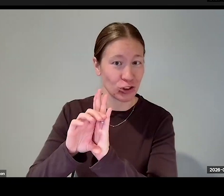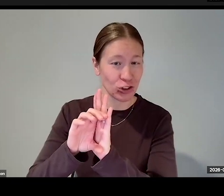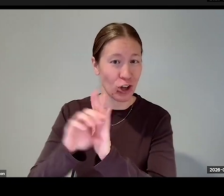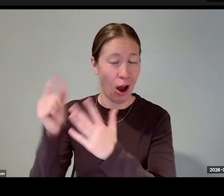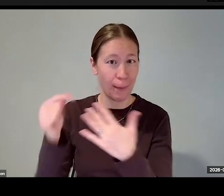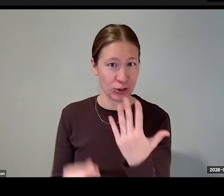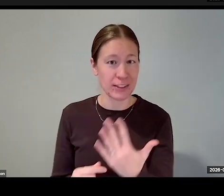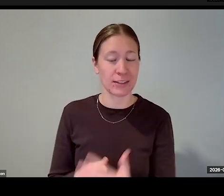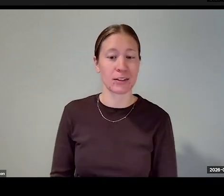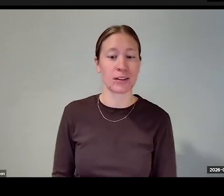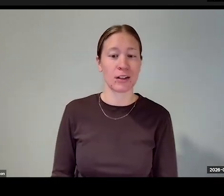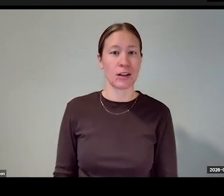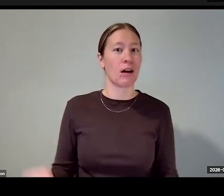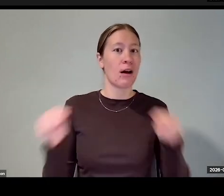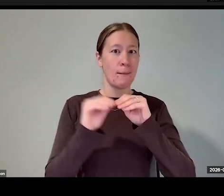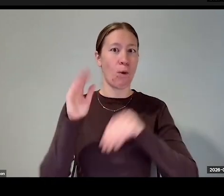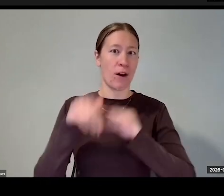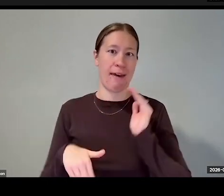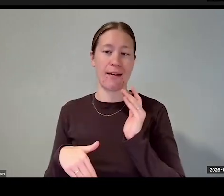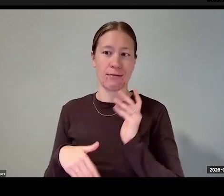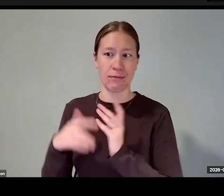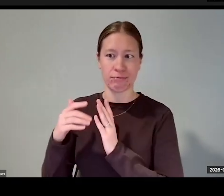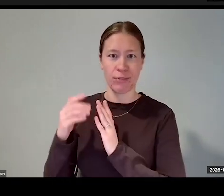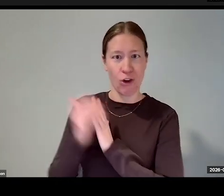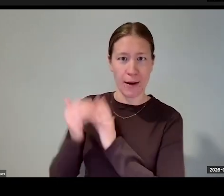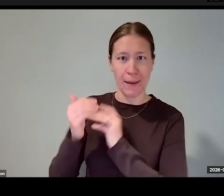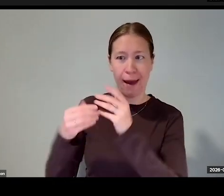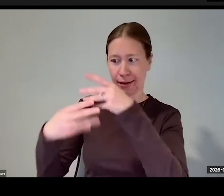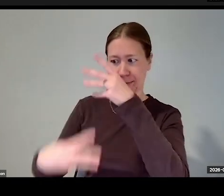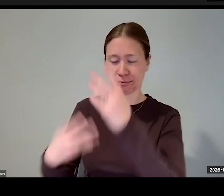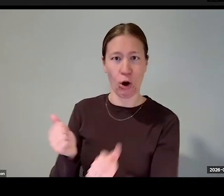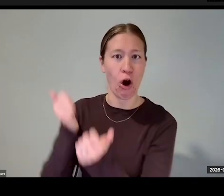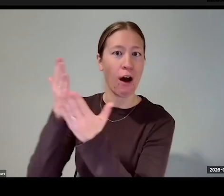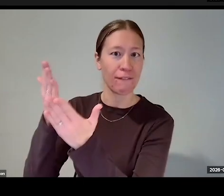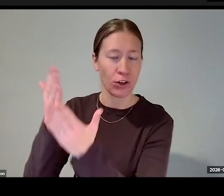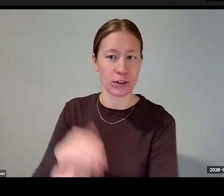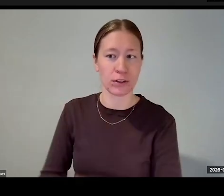that go beyond the number of default placeholders that are offered in the standard templates in Google Slides.